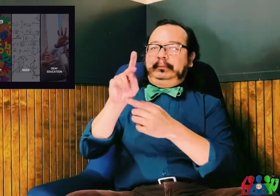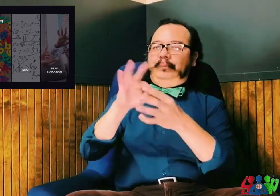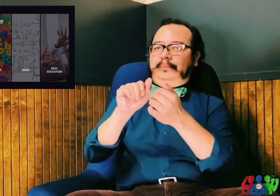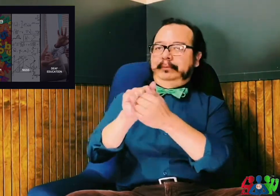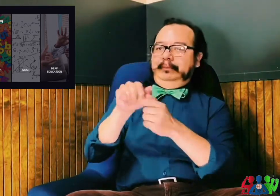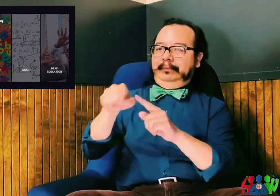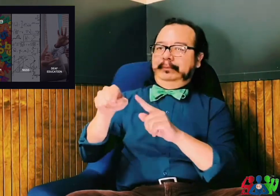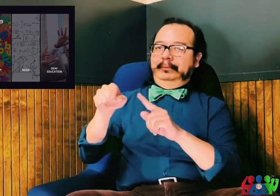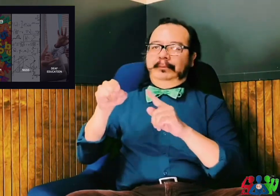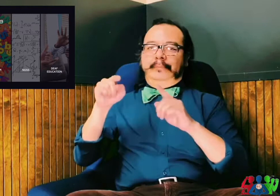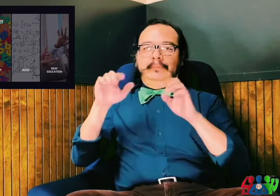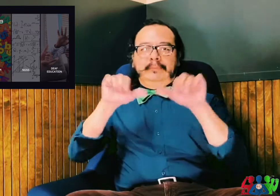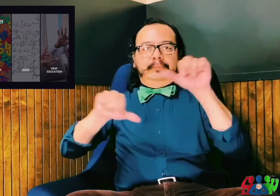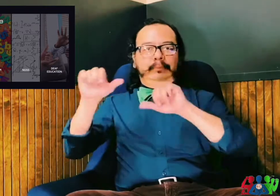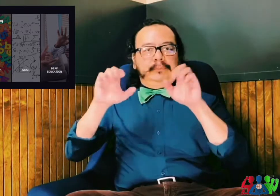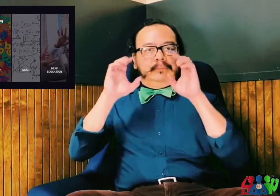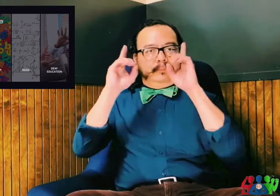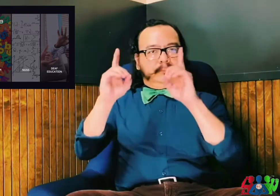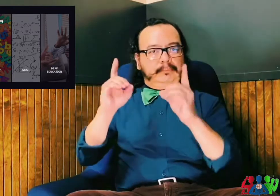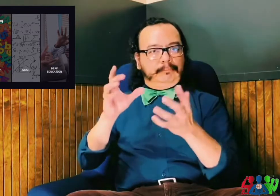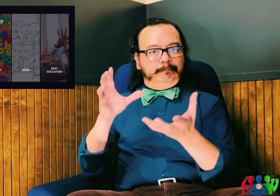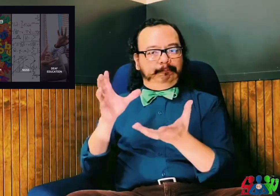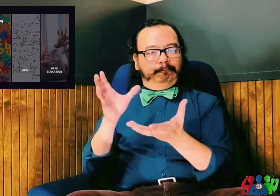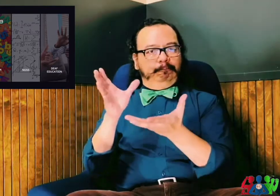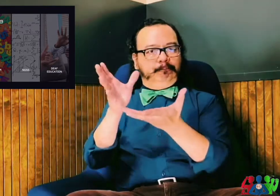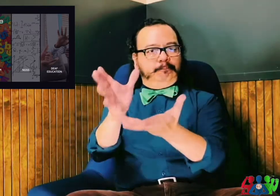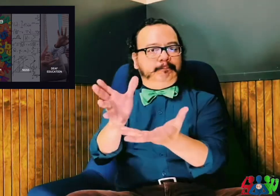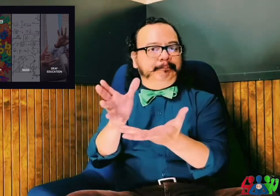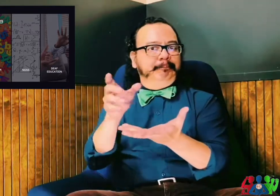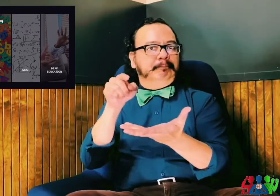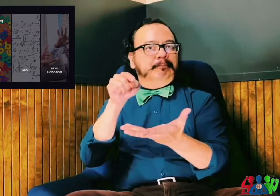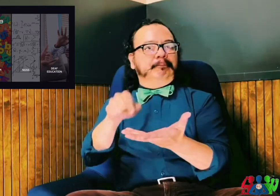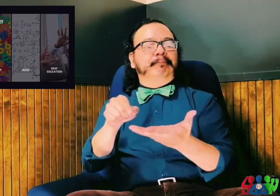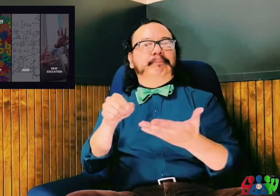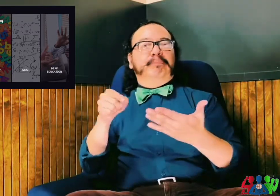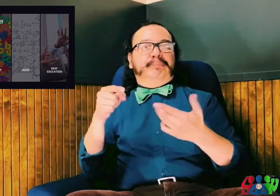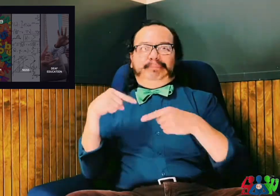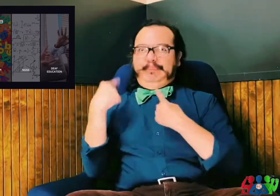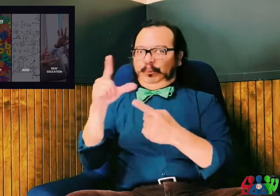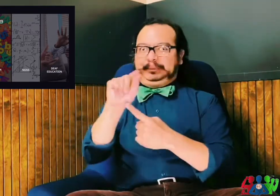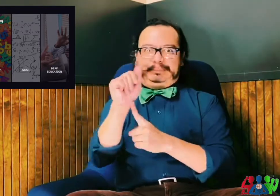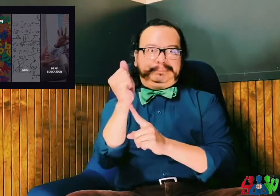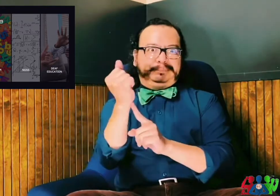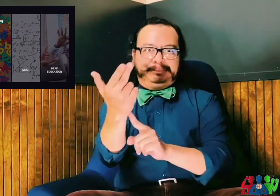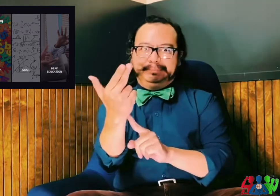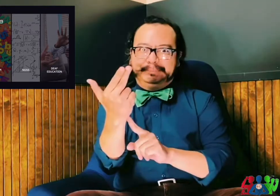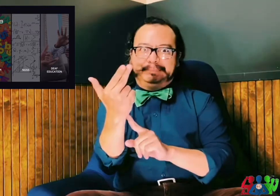These are published in the book "A Framework for K-12 Science Education" from 2013.